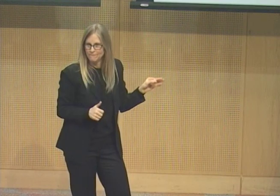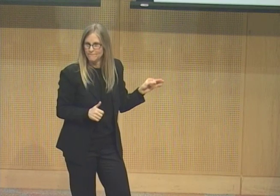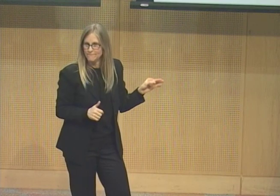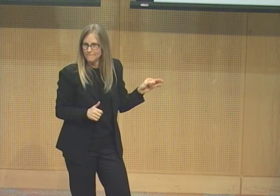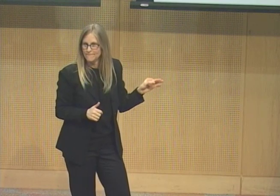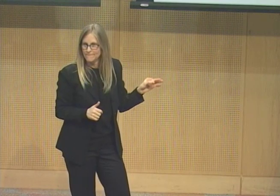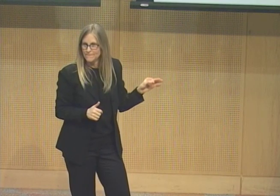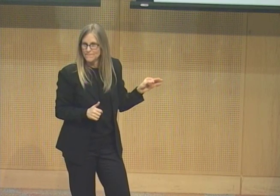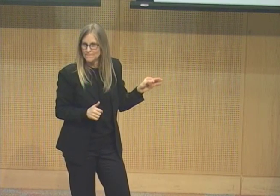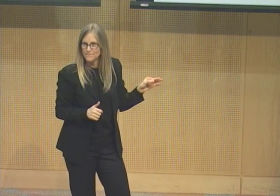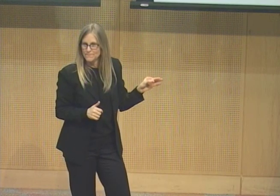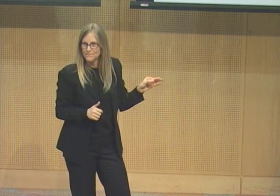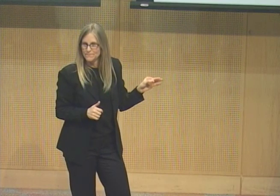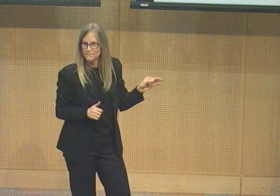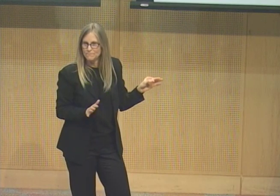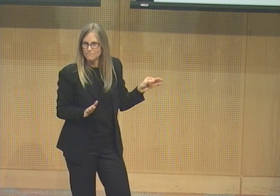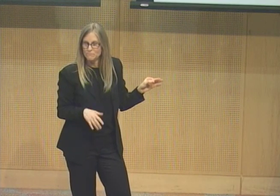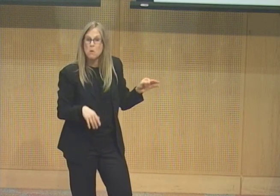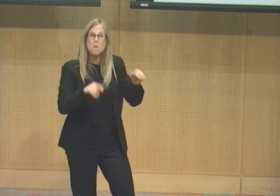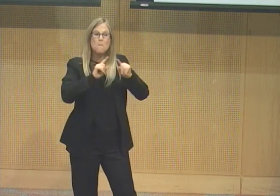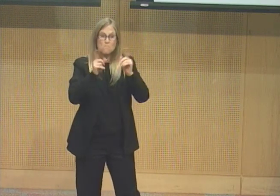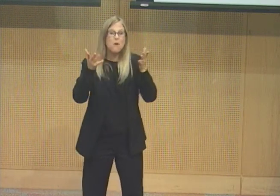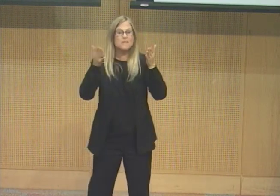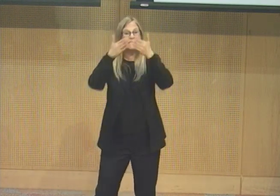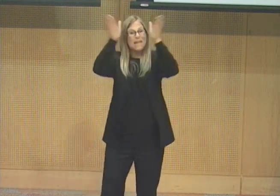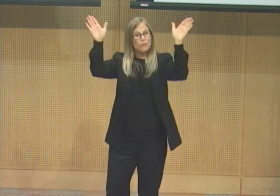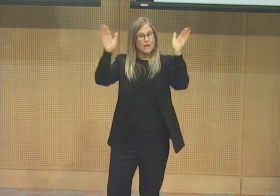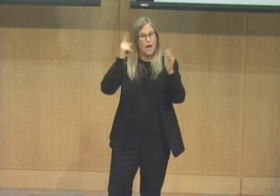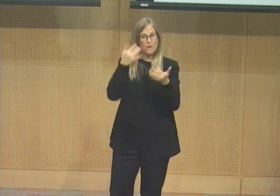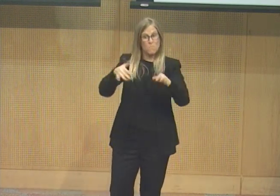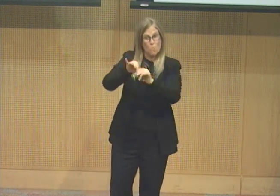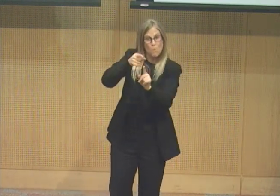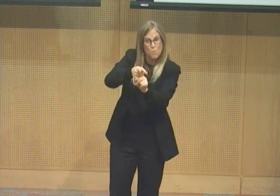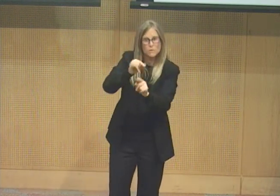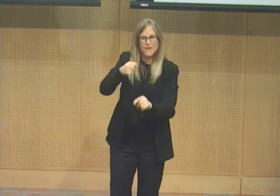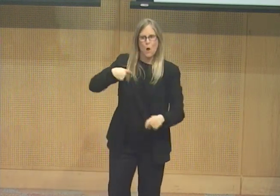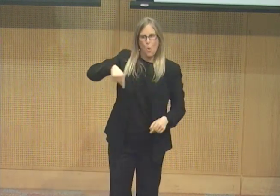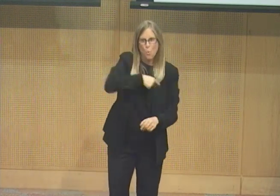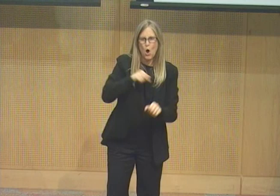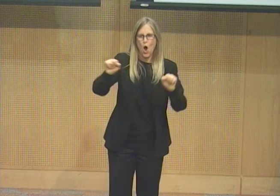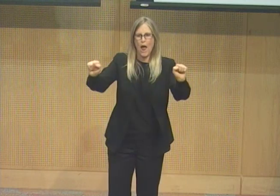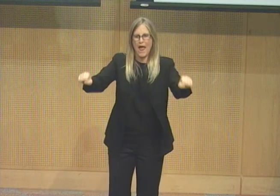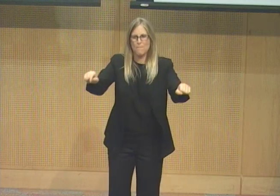We can recognize the errors that that sentence contains, but generally-- I think more importantly--